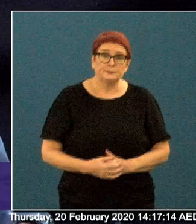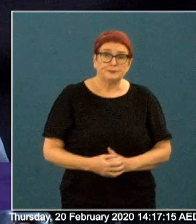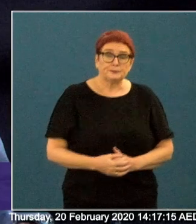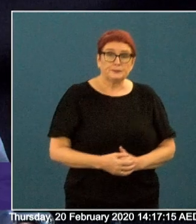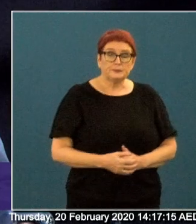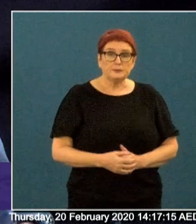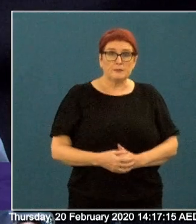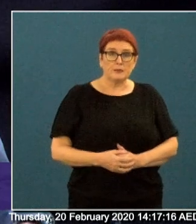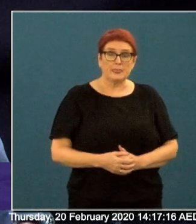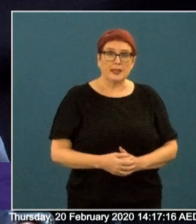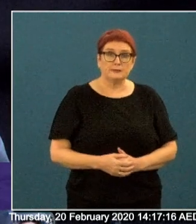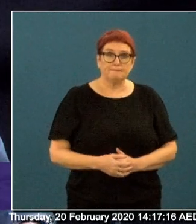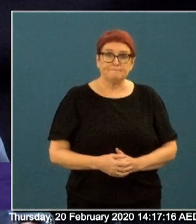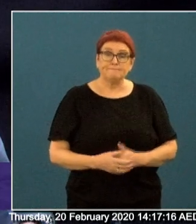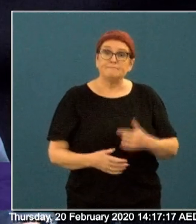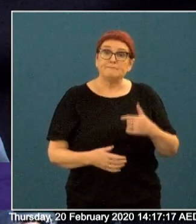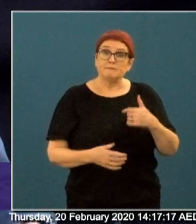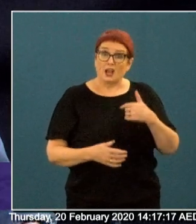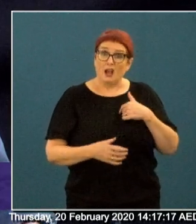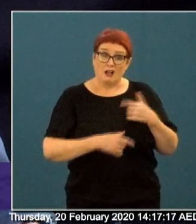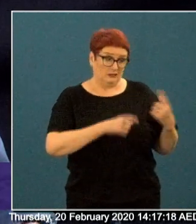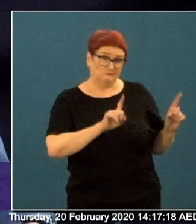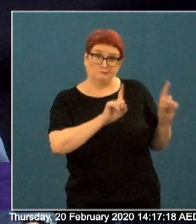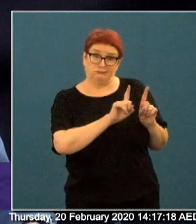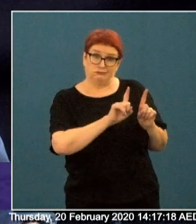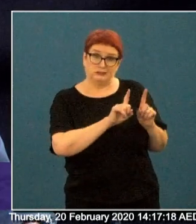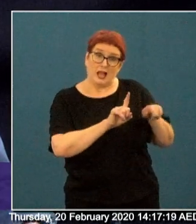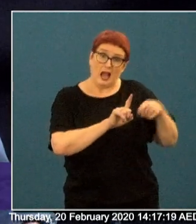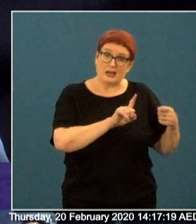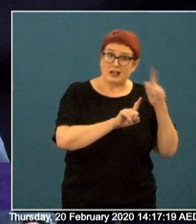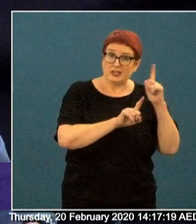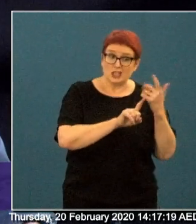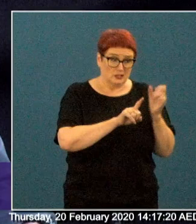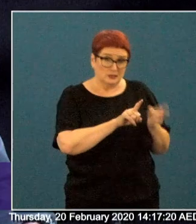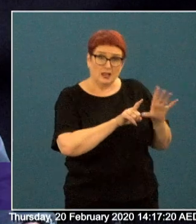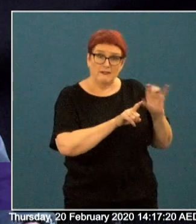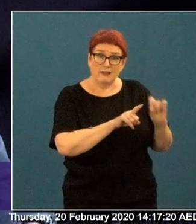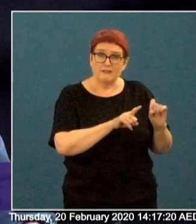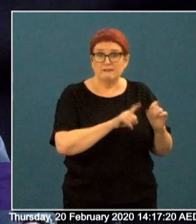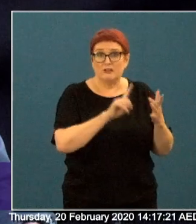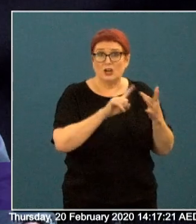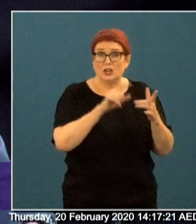we have a teacher with an intellectual disability lecture the students and a parent who has lost a child